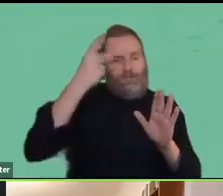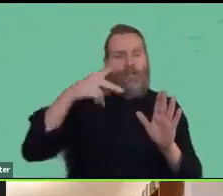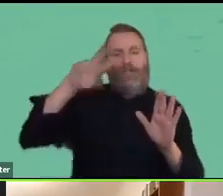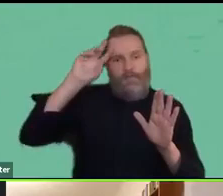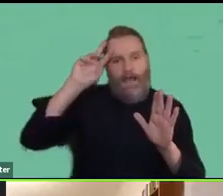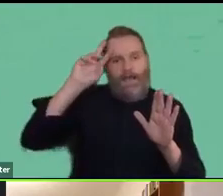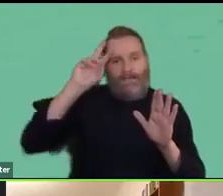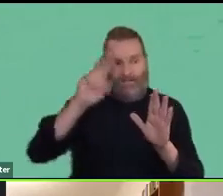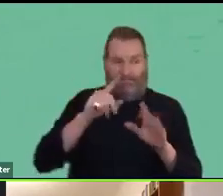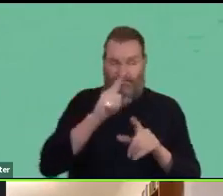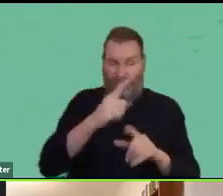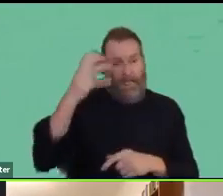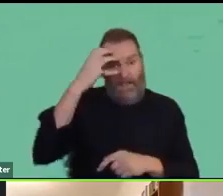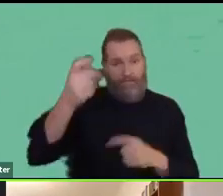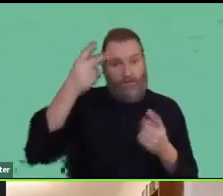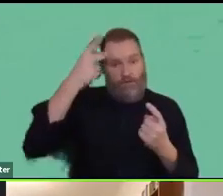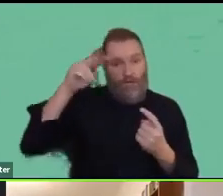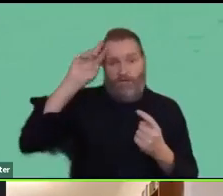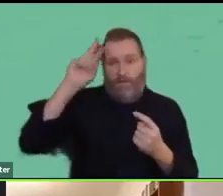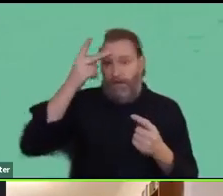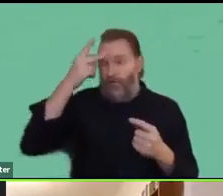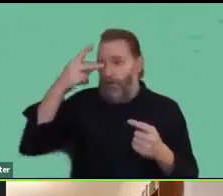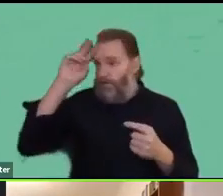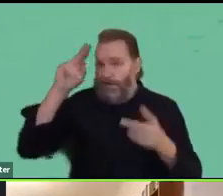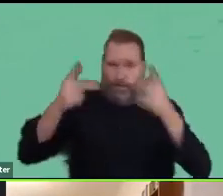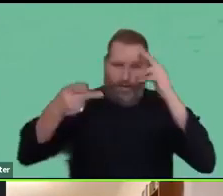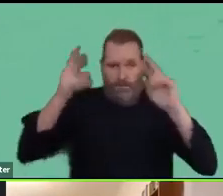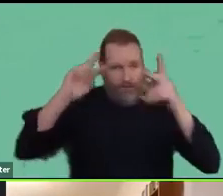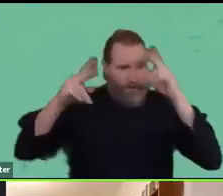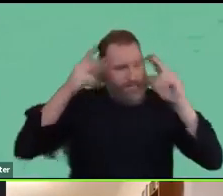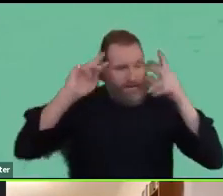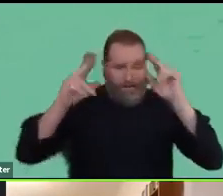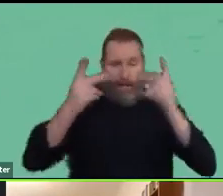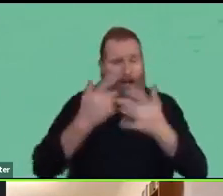months to be honest it's been pretty shambolic in so many ways and if they're not prepared to